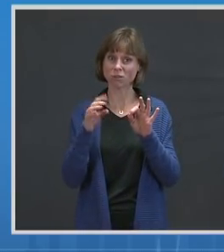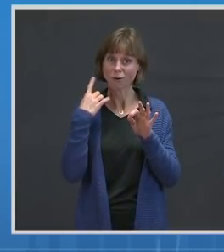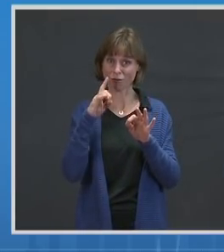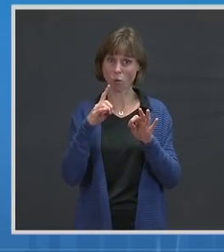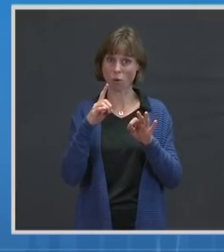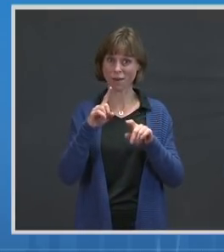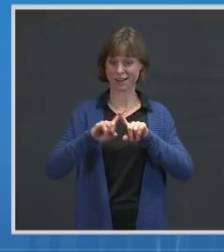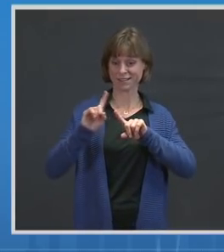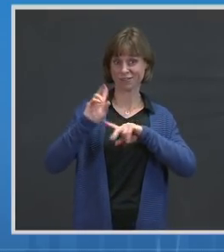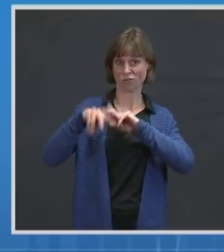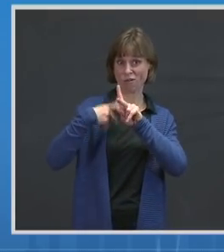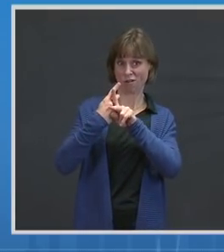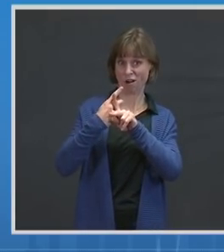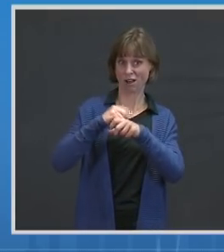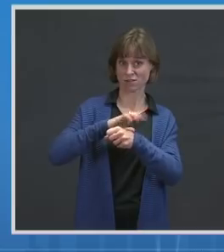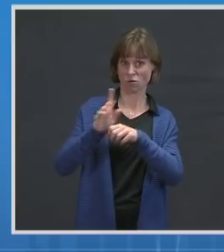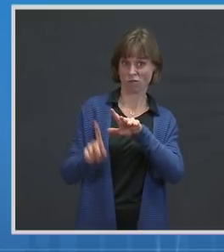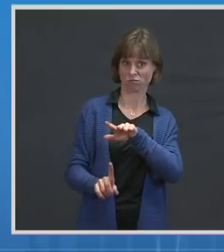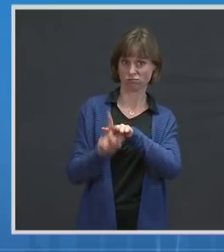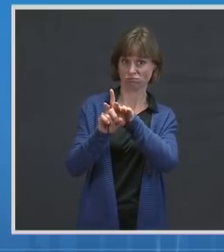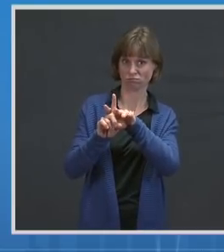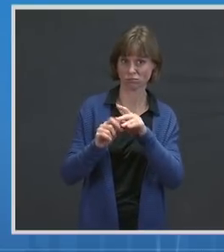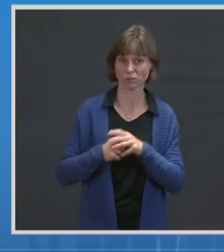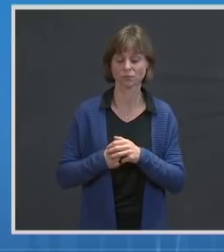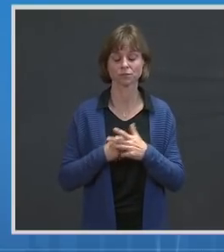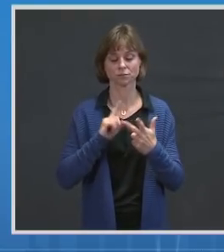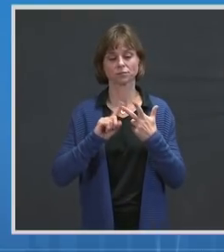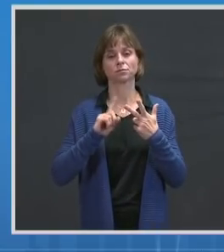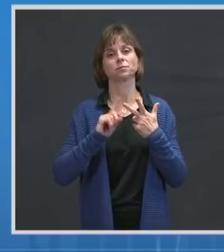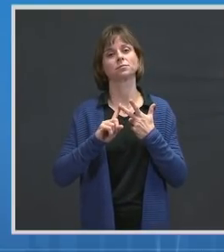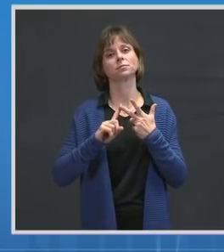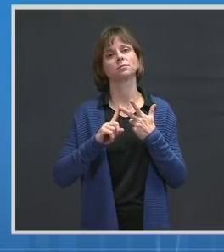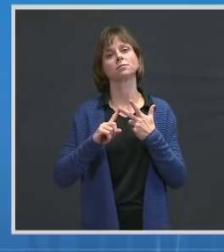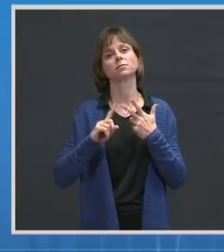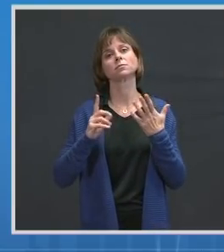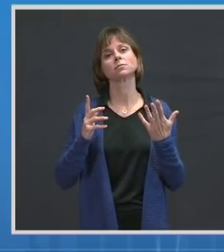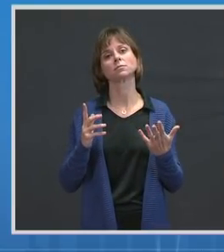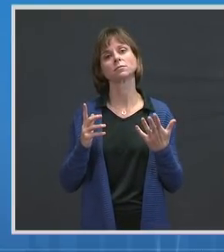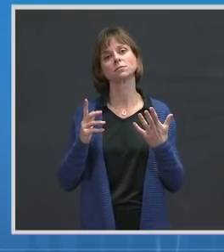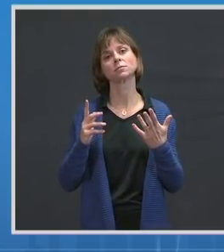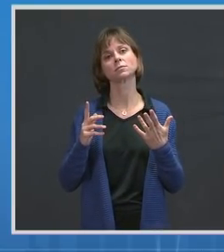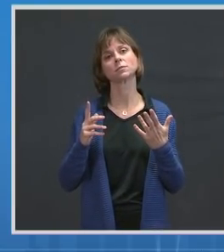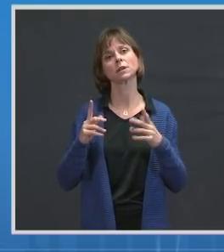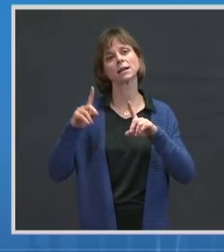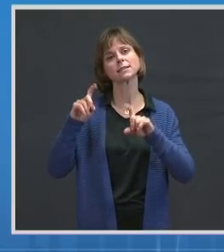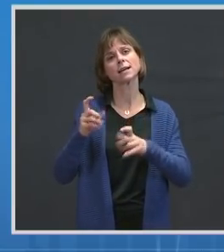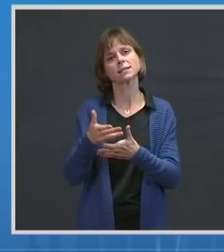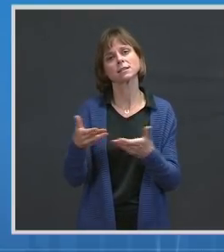Finally, we'll address the shortage in testing supplies. Talk to anyone who has focused on COVID testing over the last year,